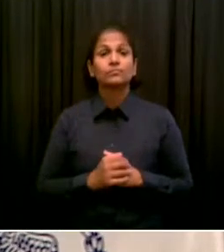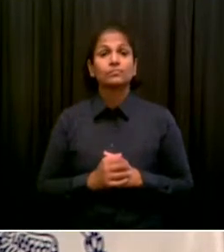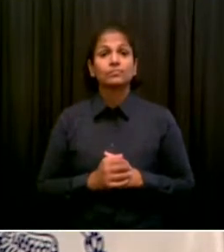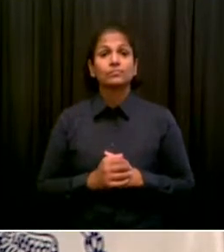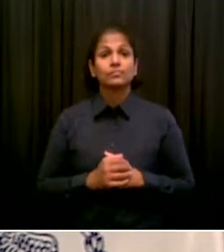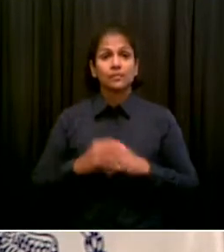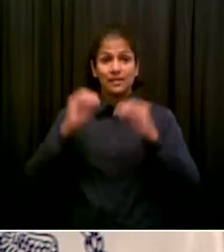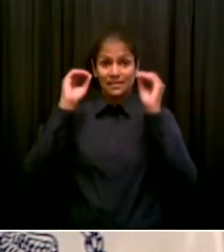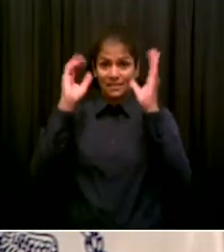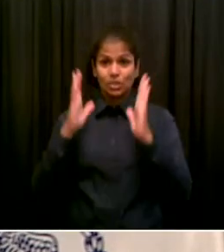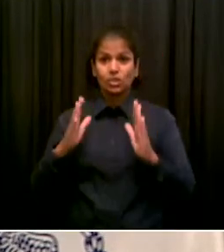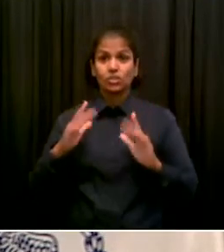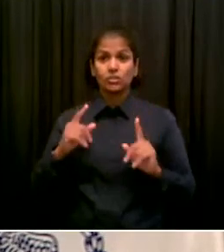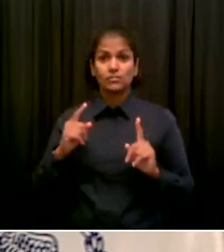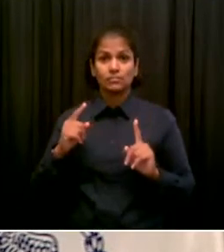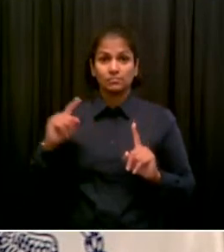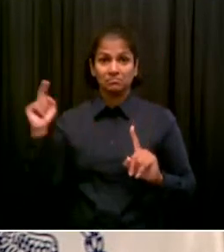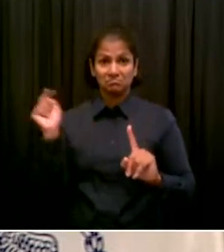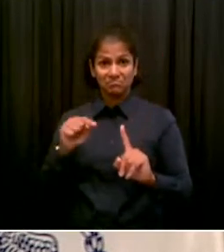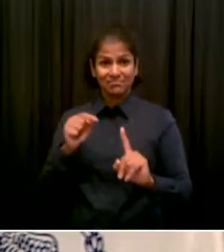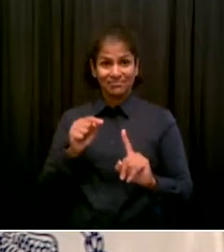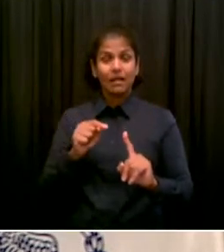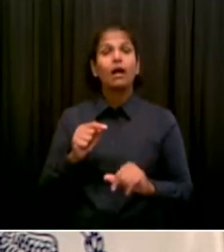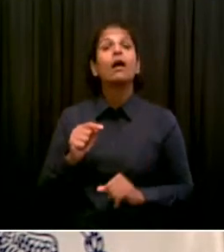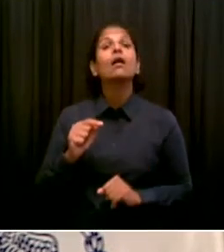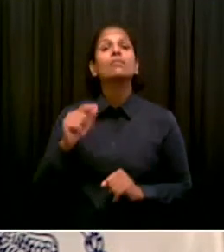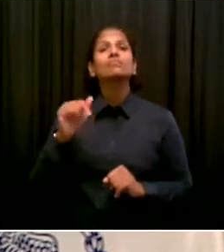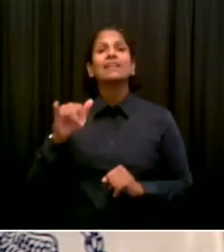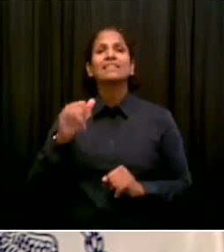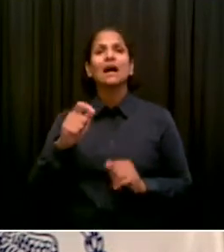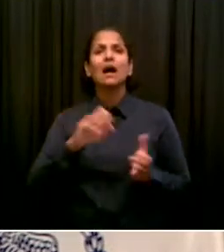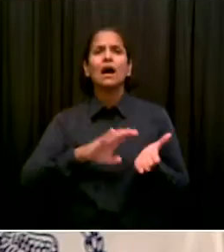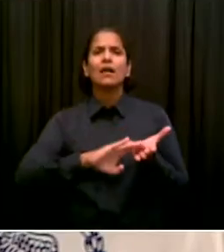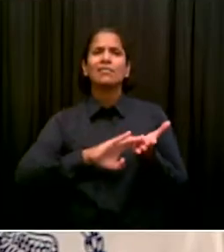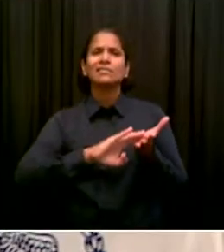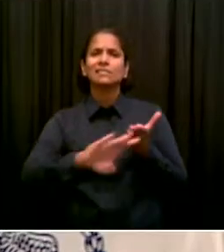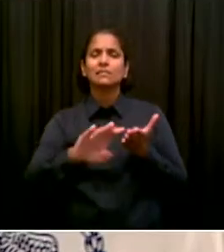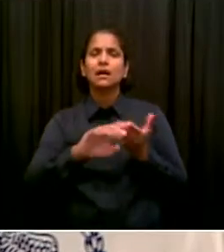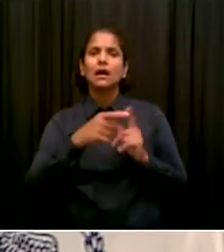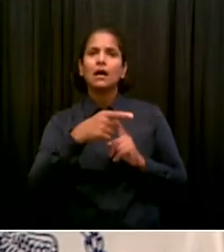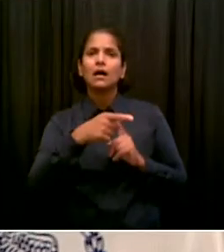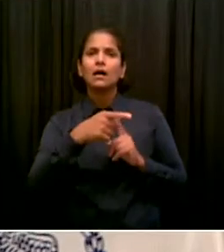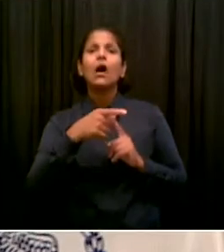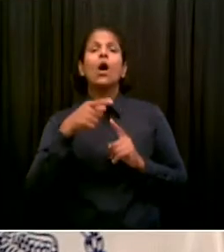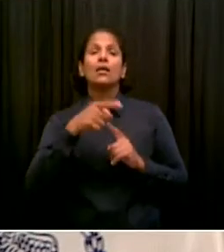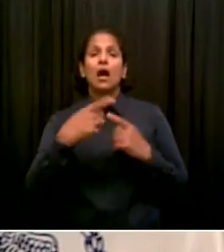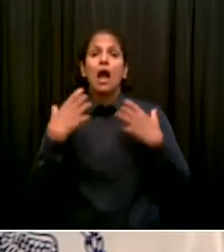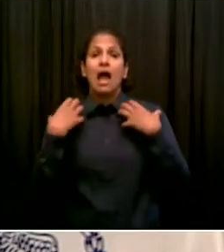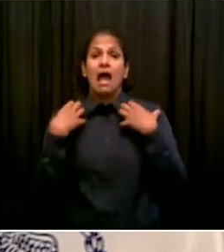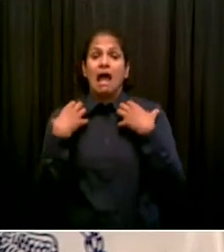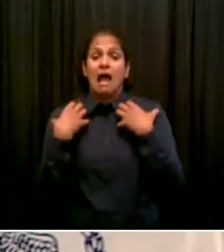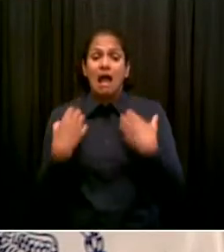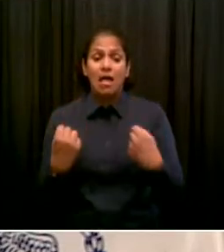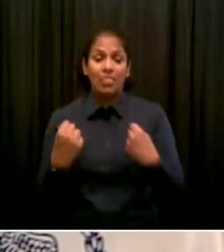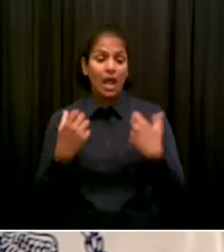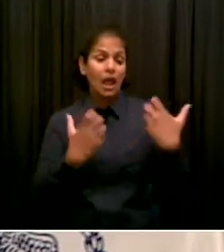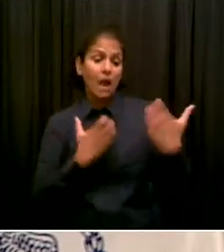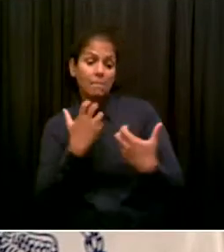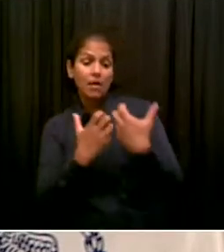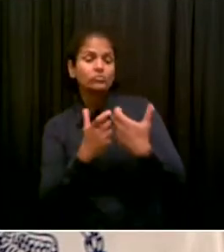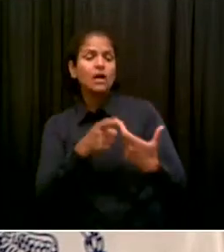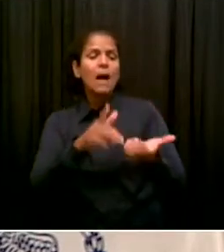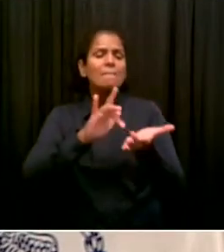THEN I WANTED TO KNOW ABOUT